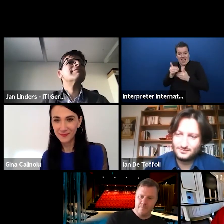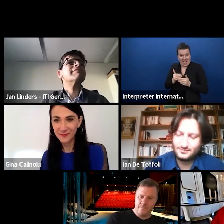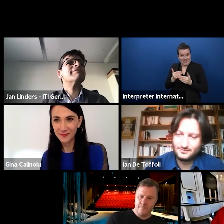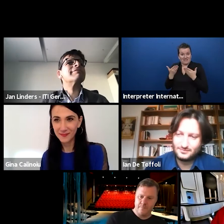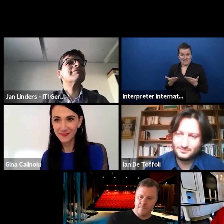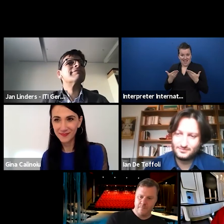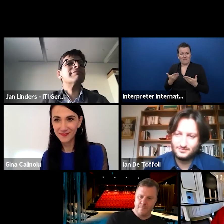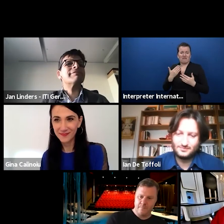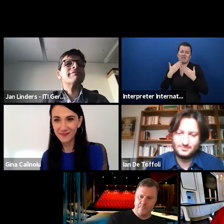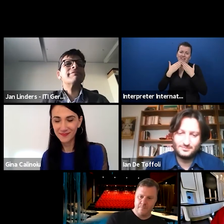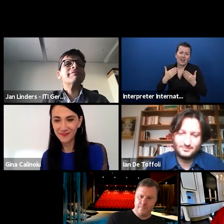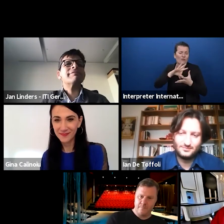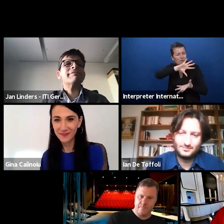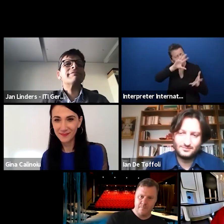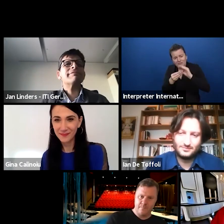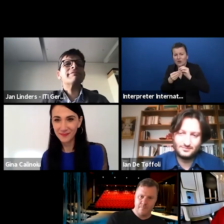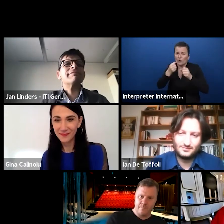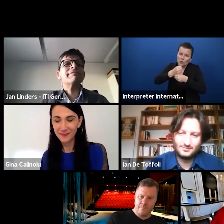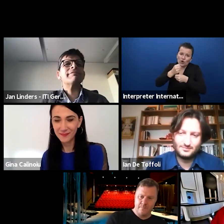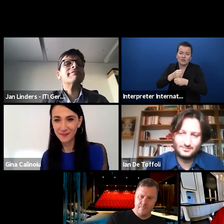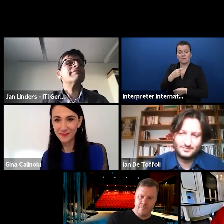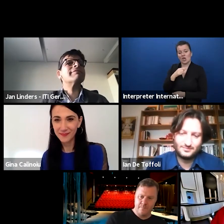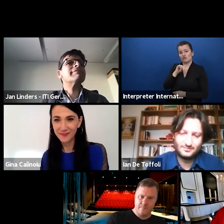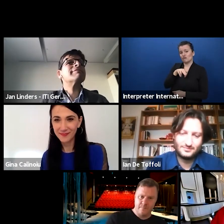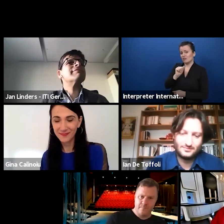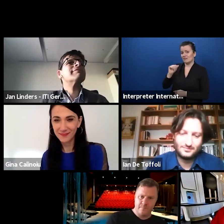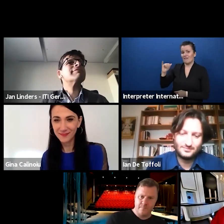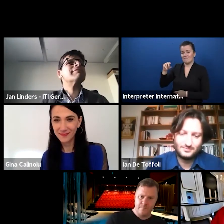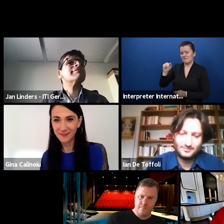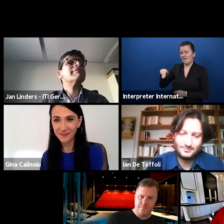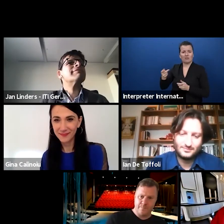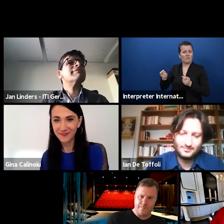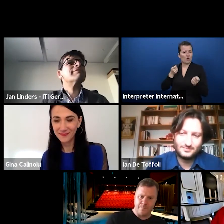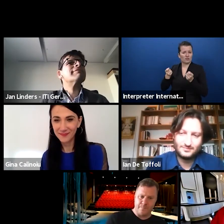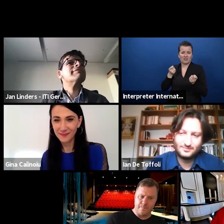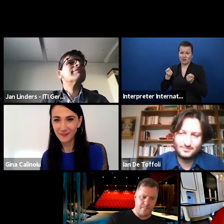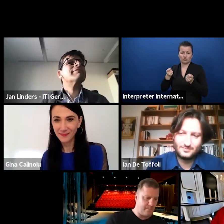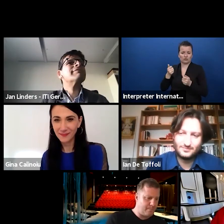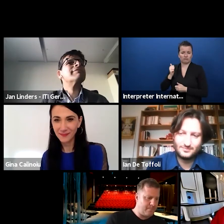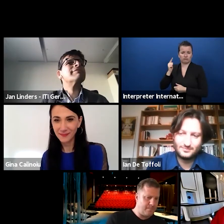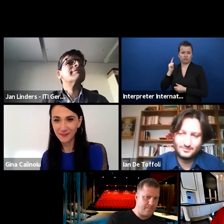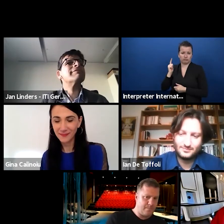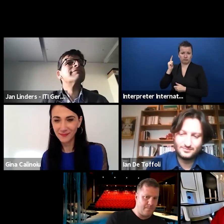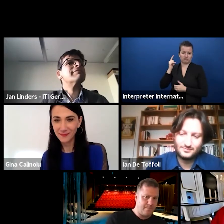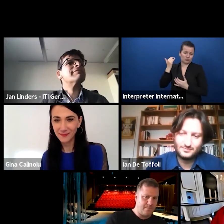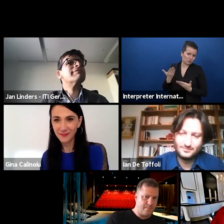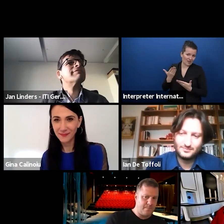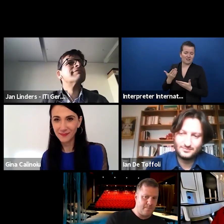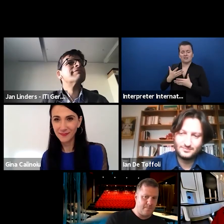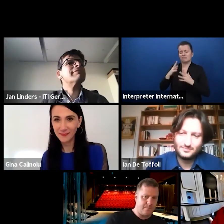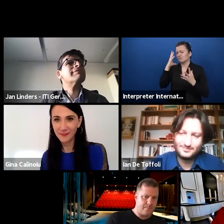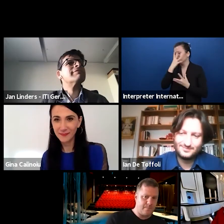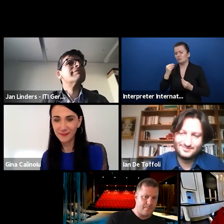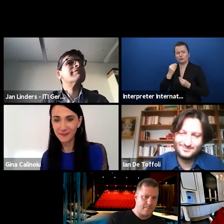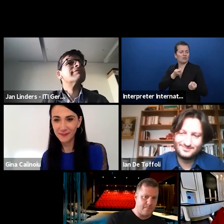great moderation by Gina and Ian during the two days , a wonderful consortium consisting of very